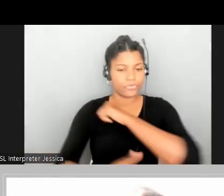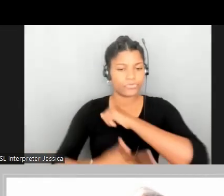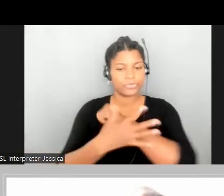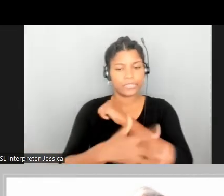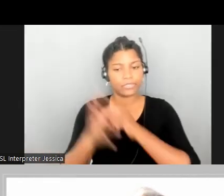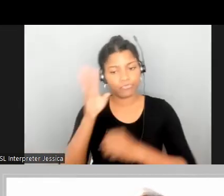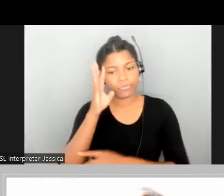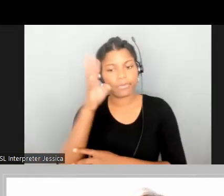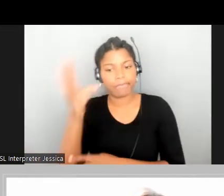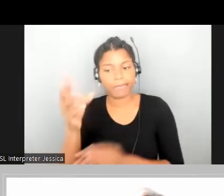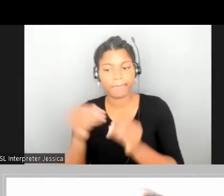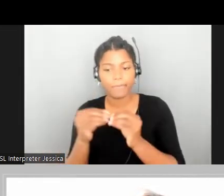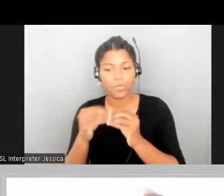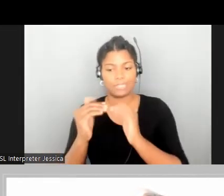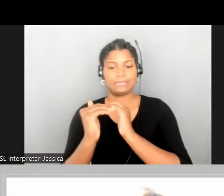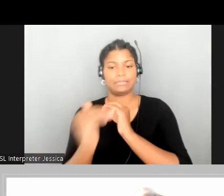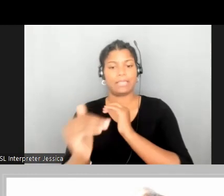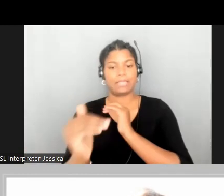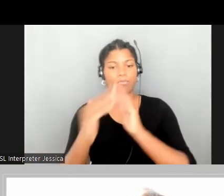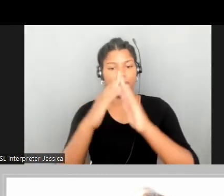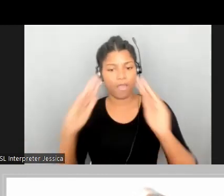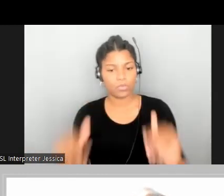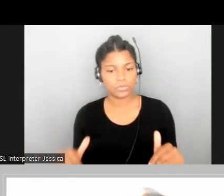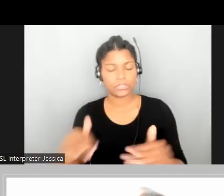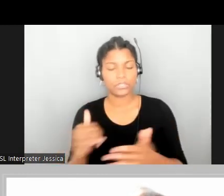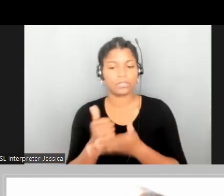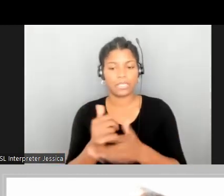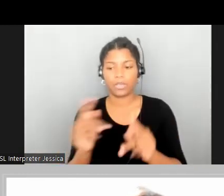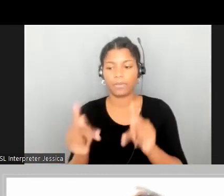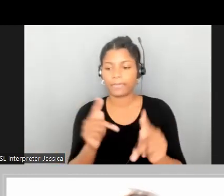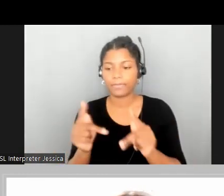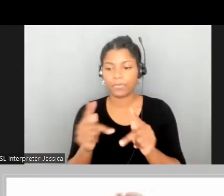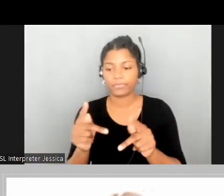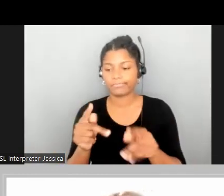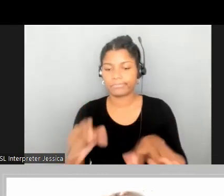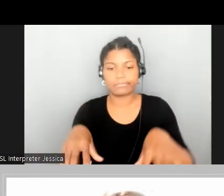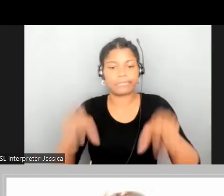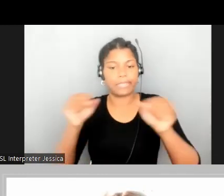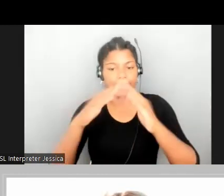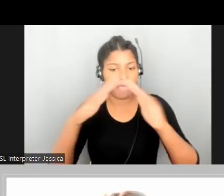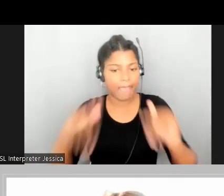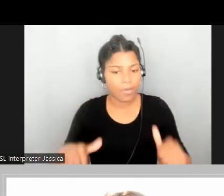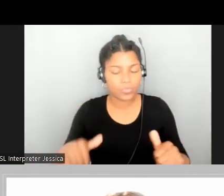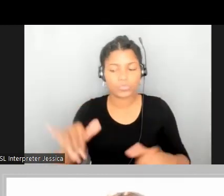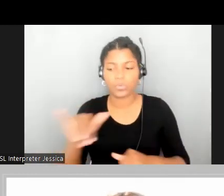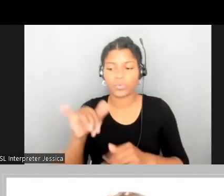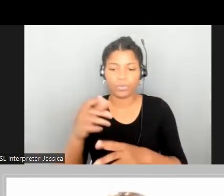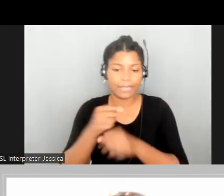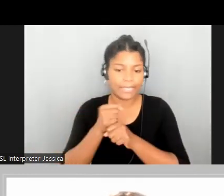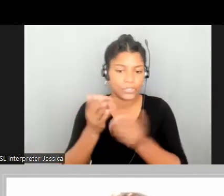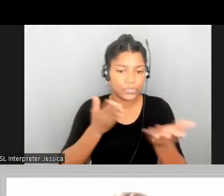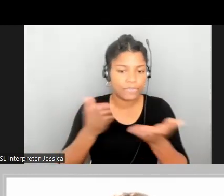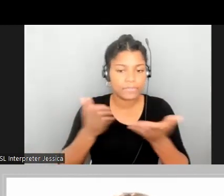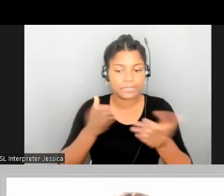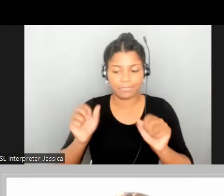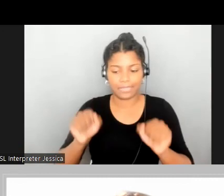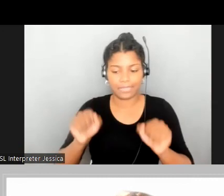housing and help people stay stable and live in the community.